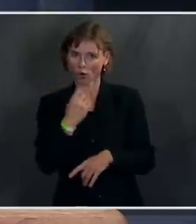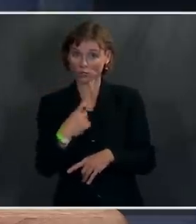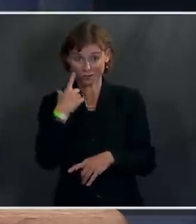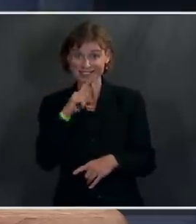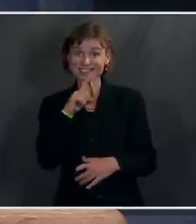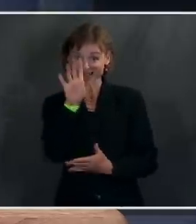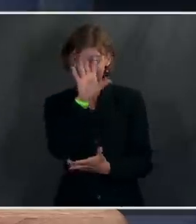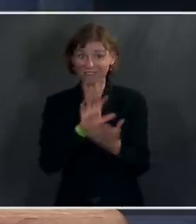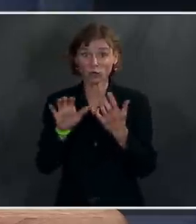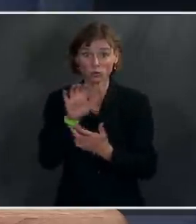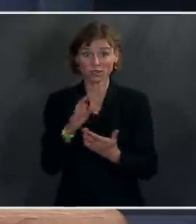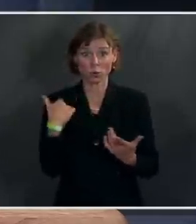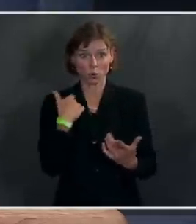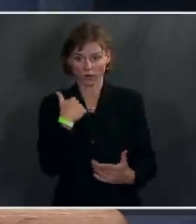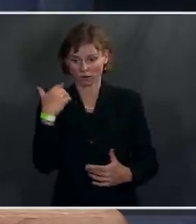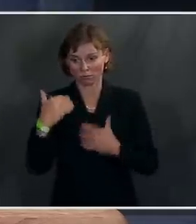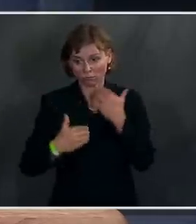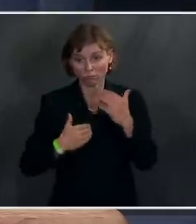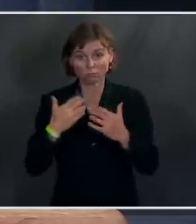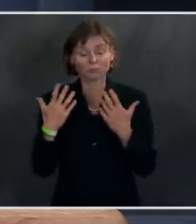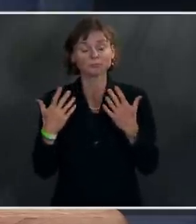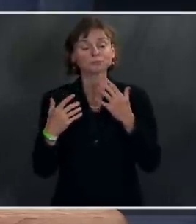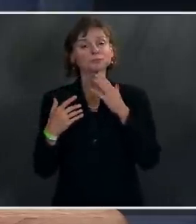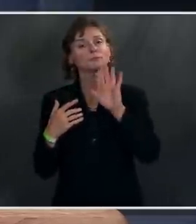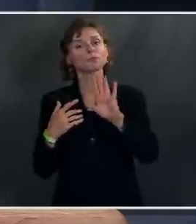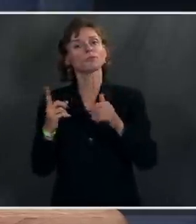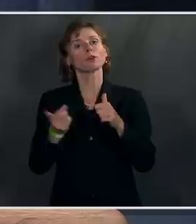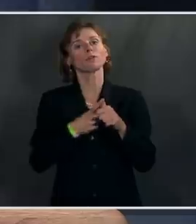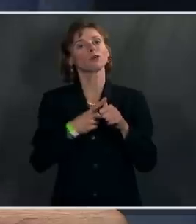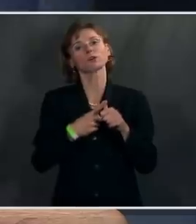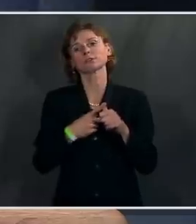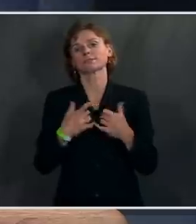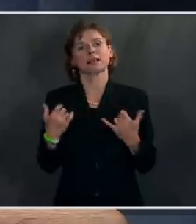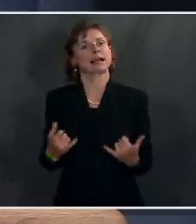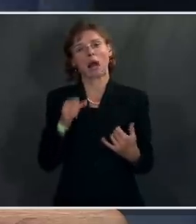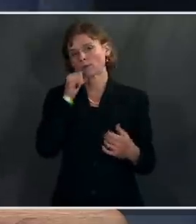as we take a lot of these steps forward. One is that this is not the time we want to put in place